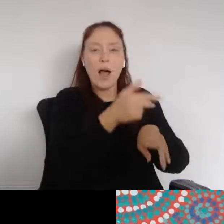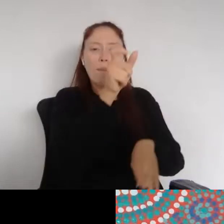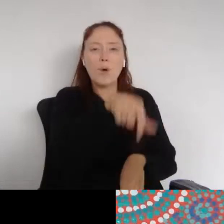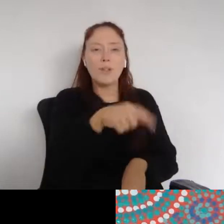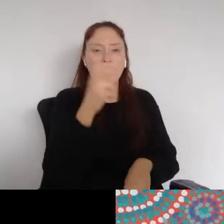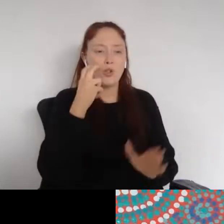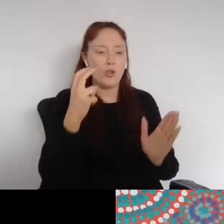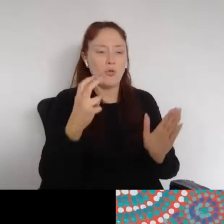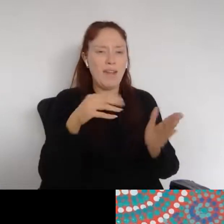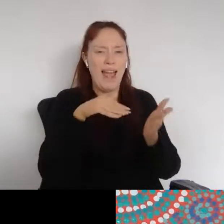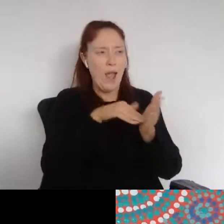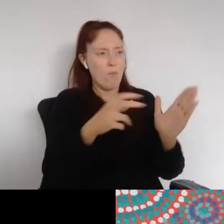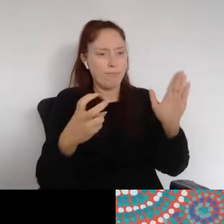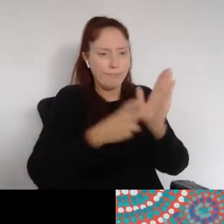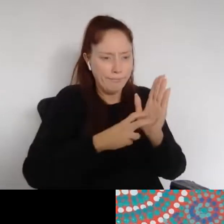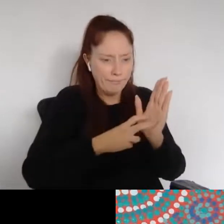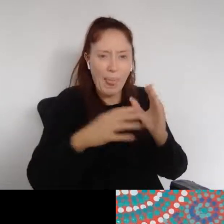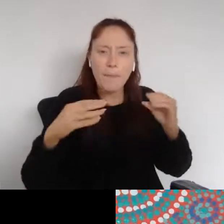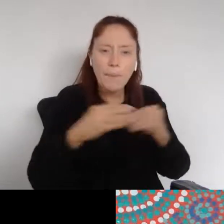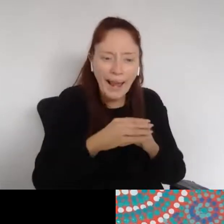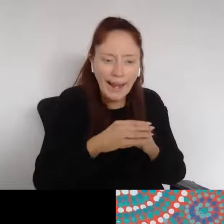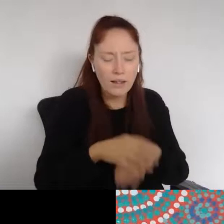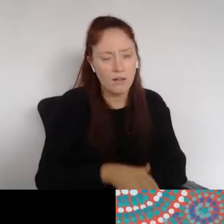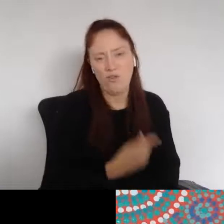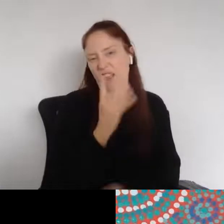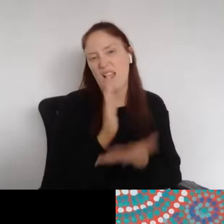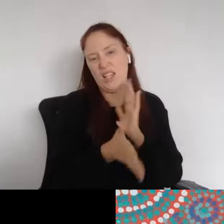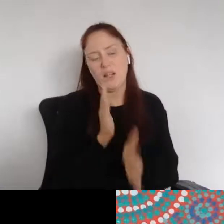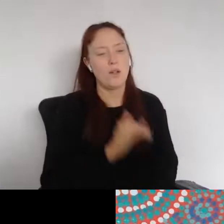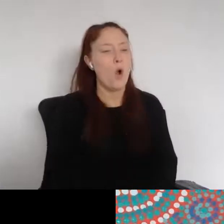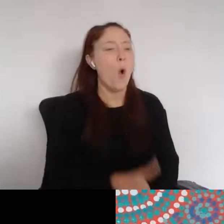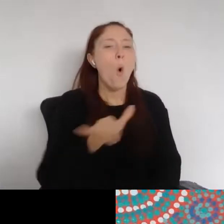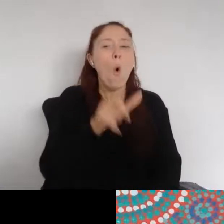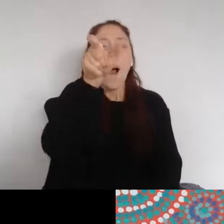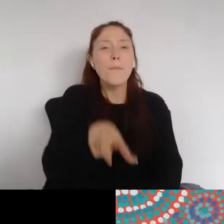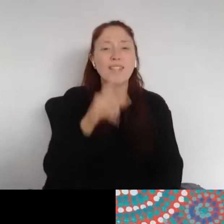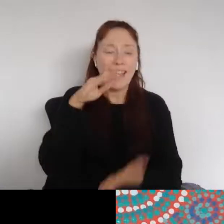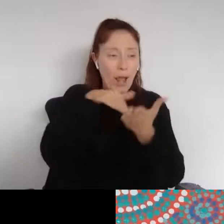to help with money or appoint someone as a contact at Centrelink, for example, there's also similar